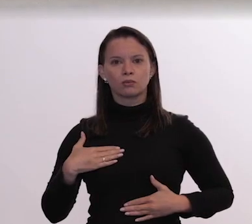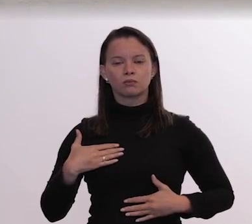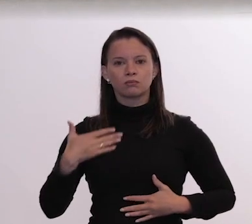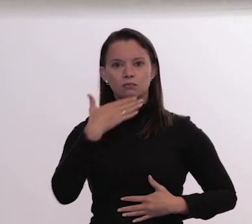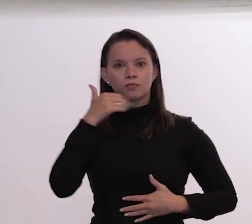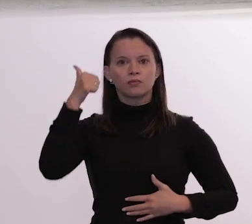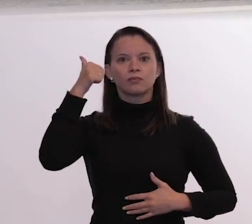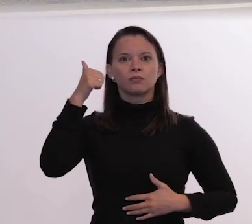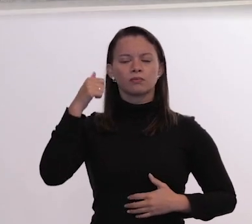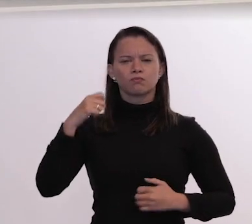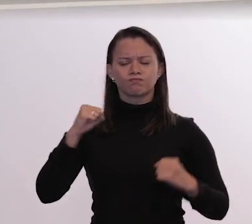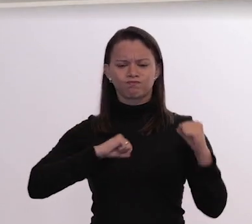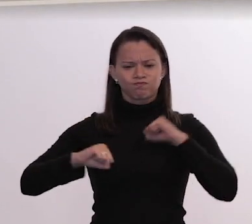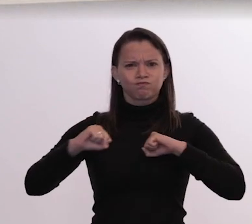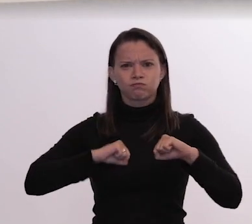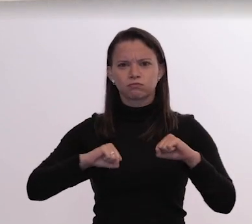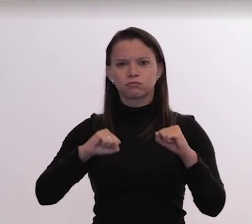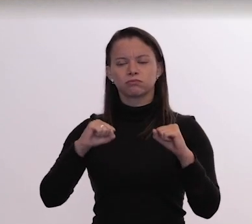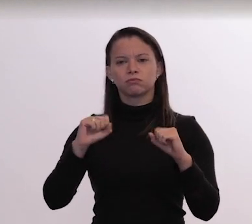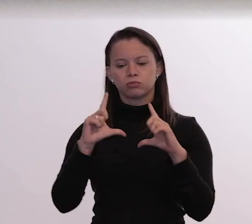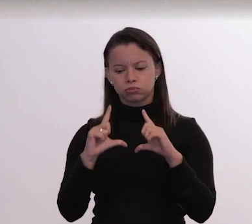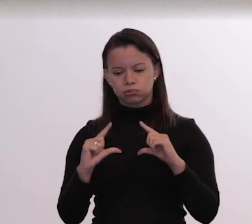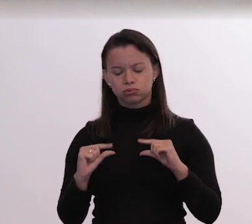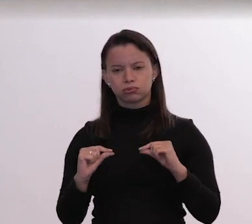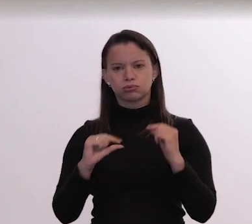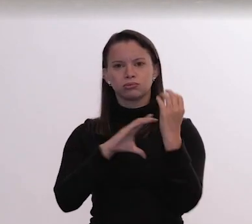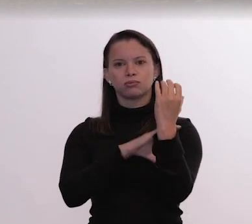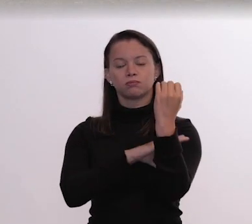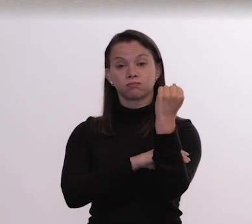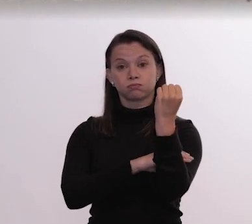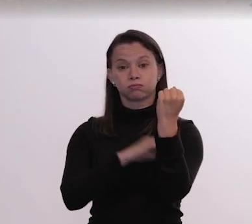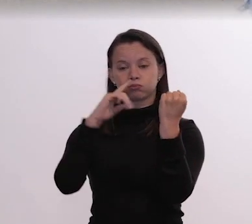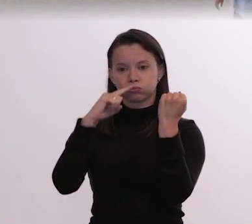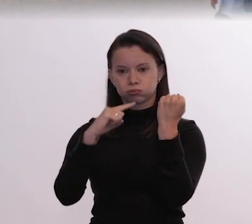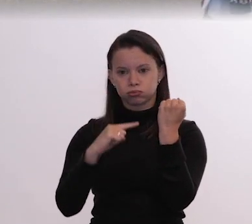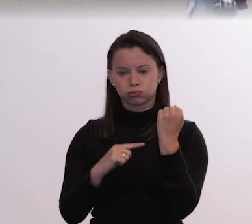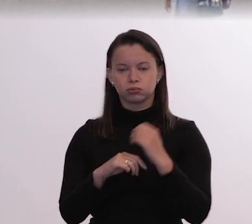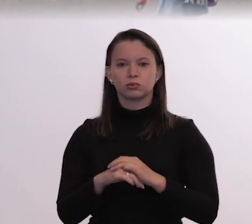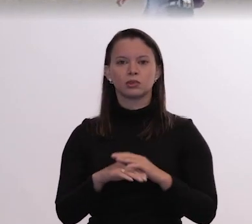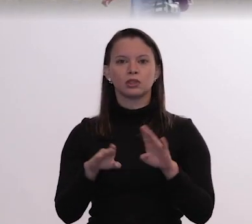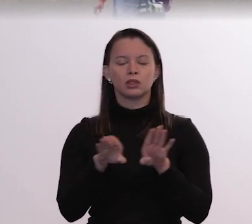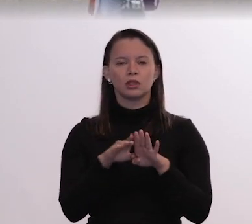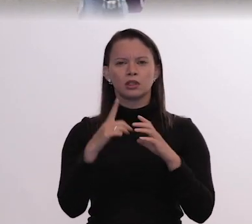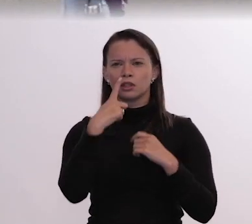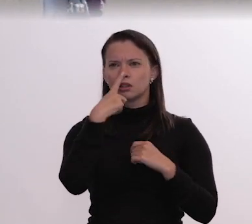The level of pollution, 150 meters from here, drops to less than a quarter of the level here in the avenue.